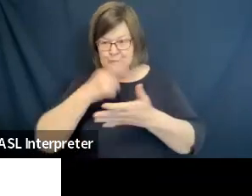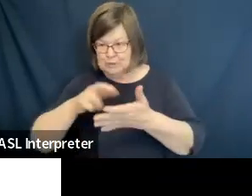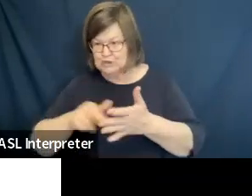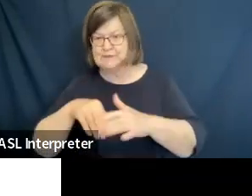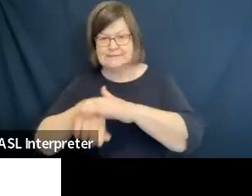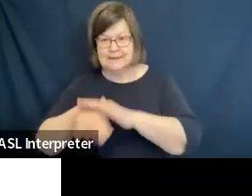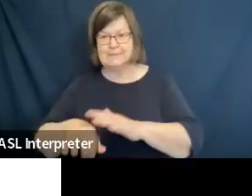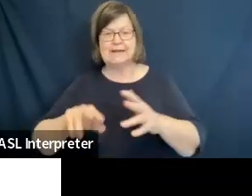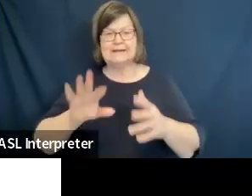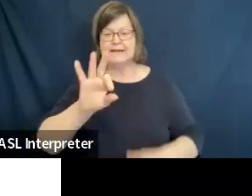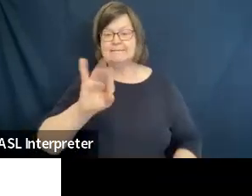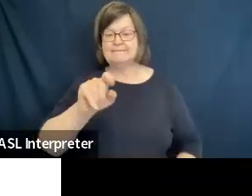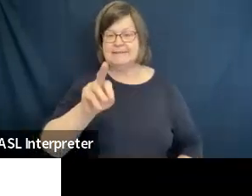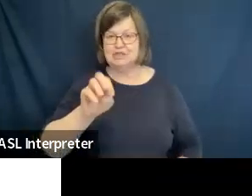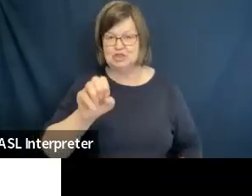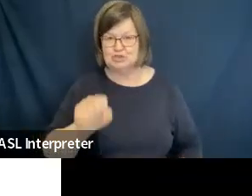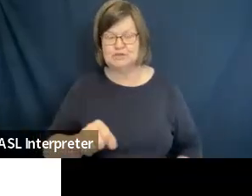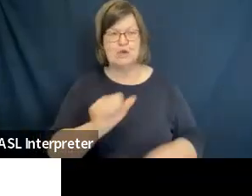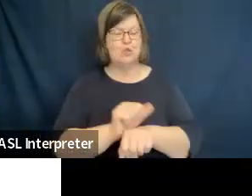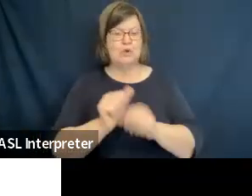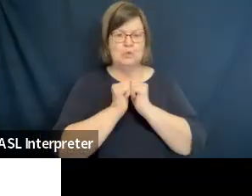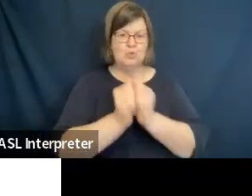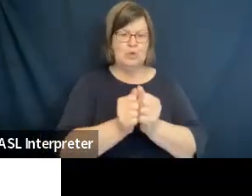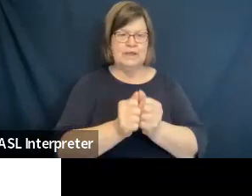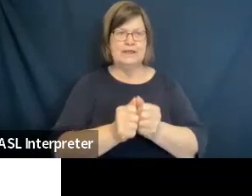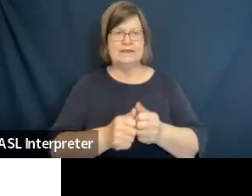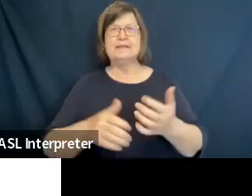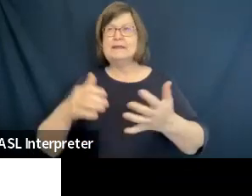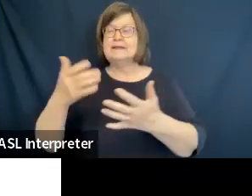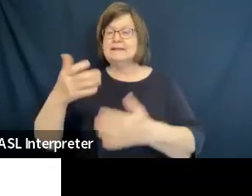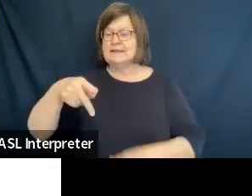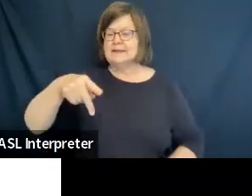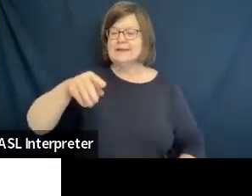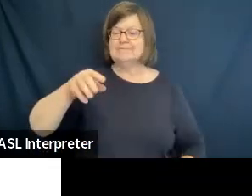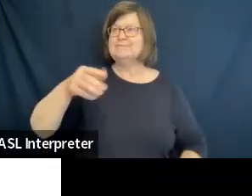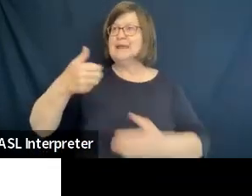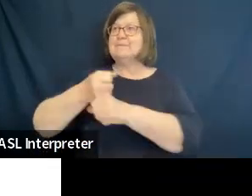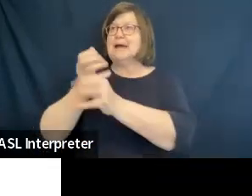features and have worked with the manufacturers to make sure that the accessibility features are